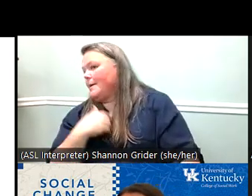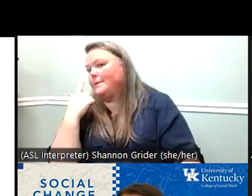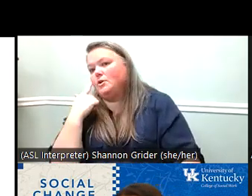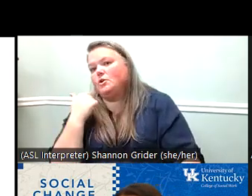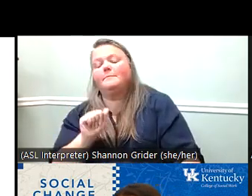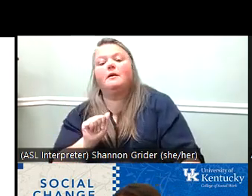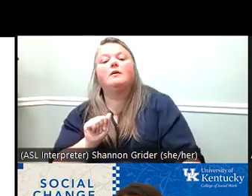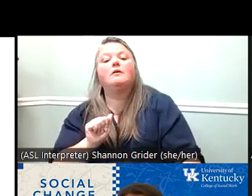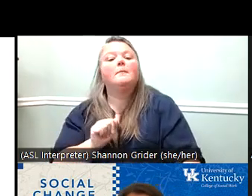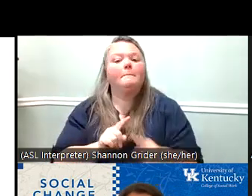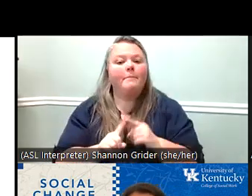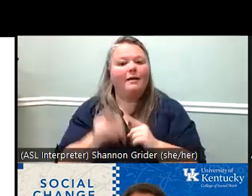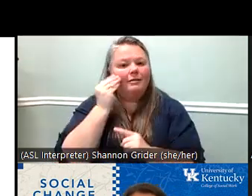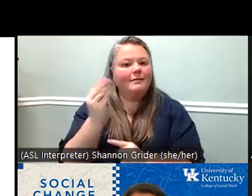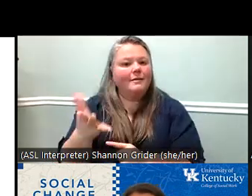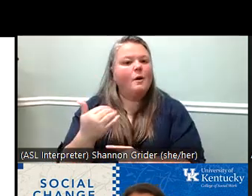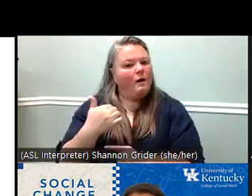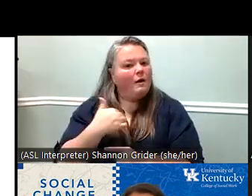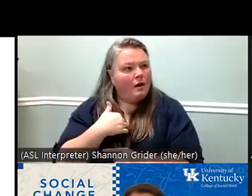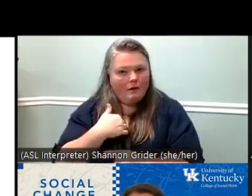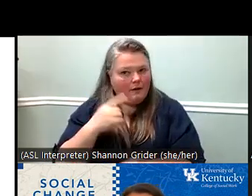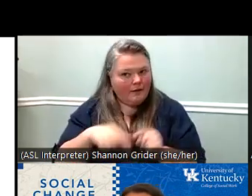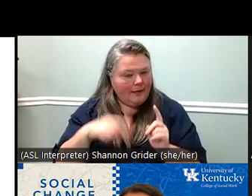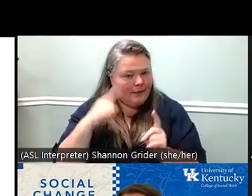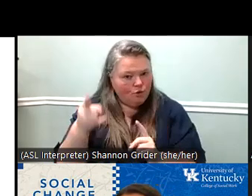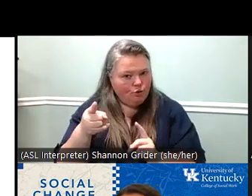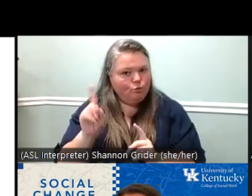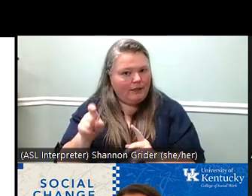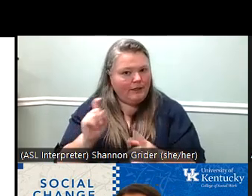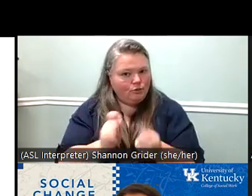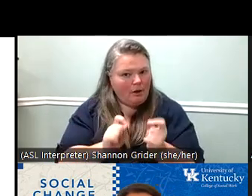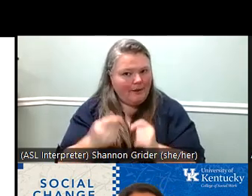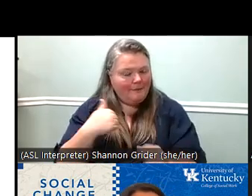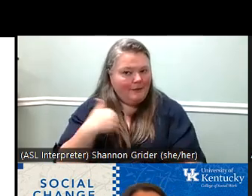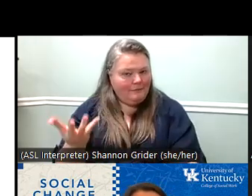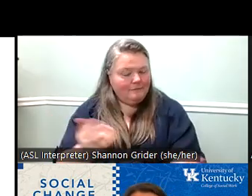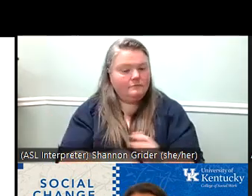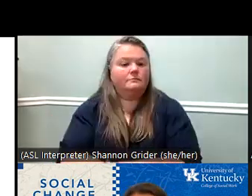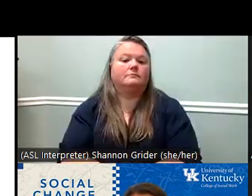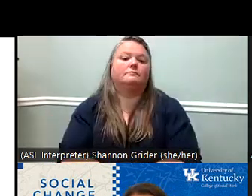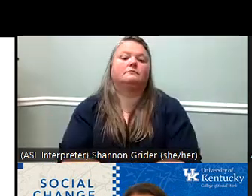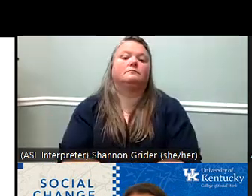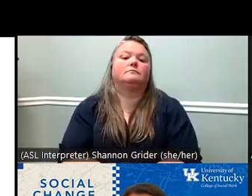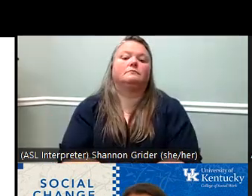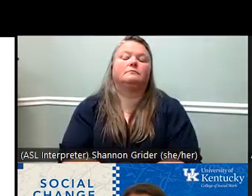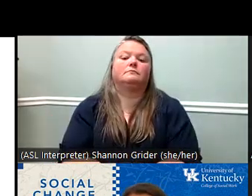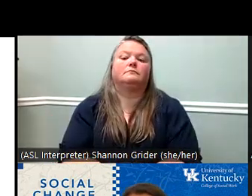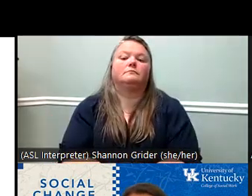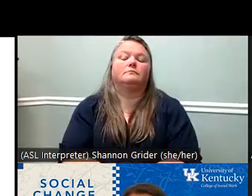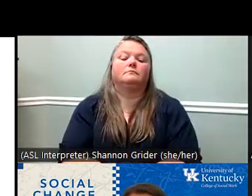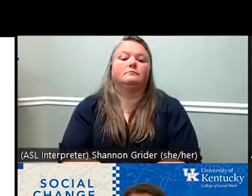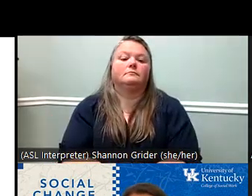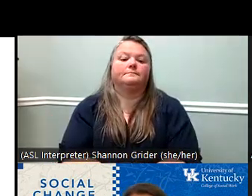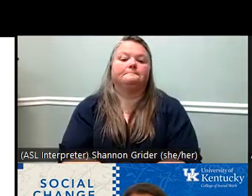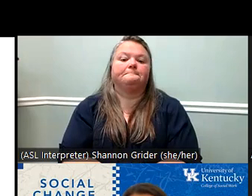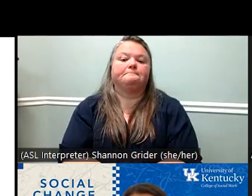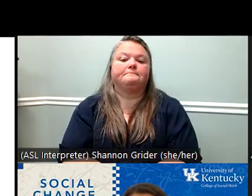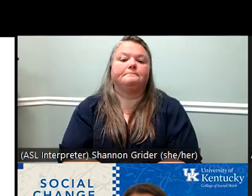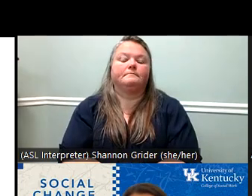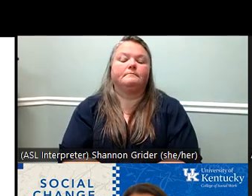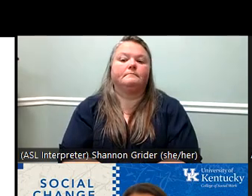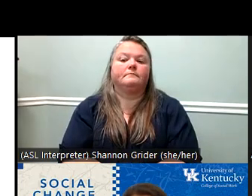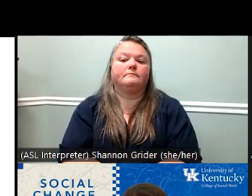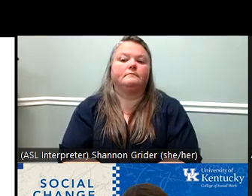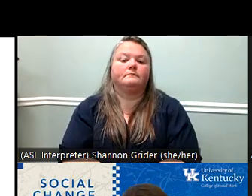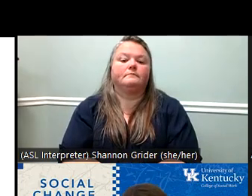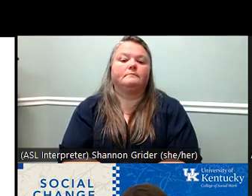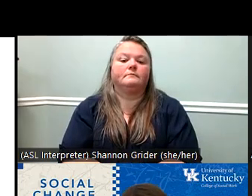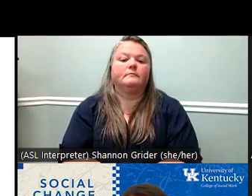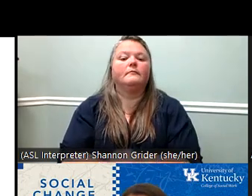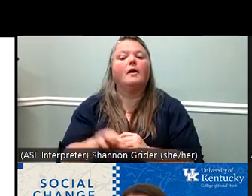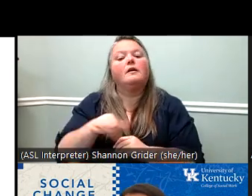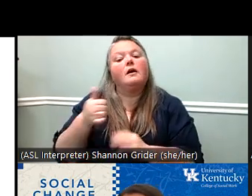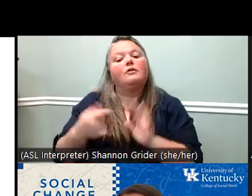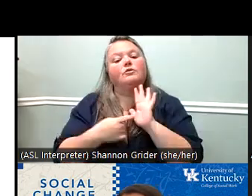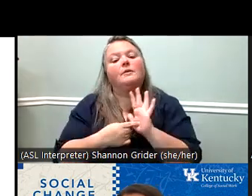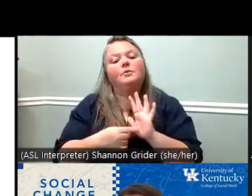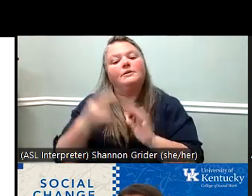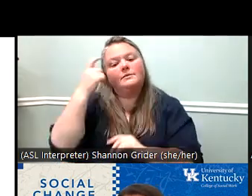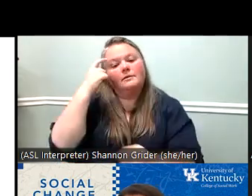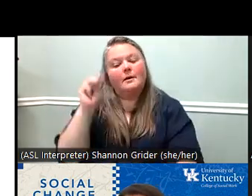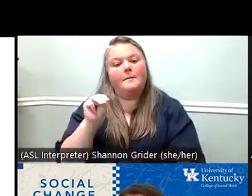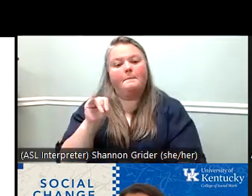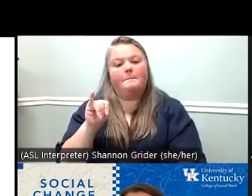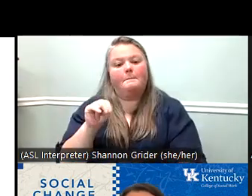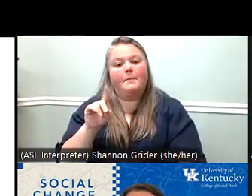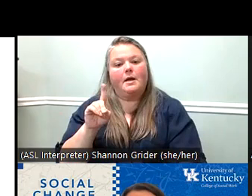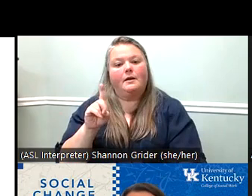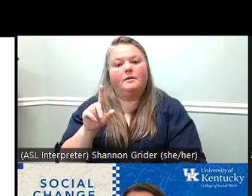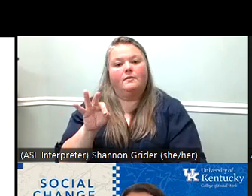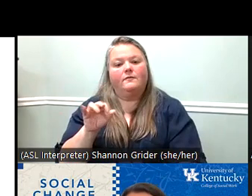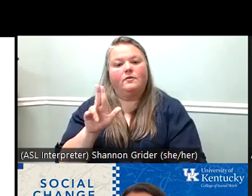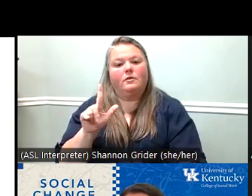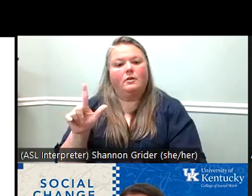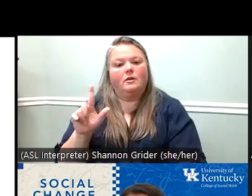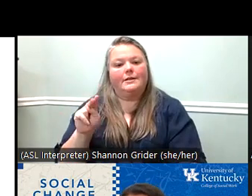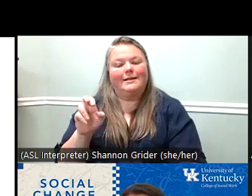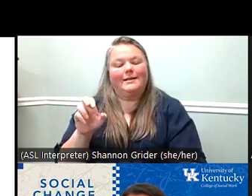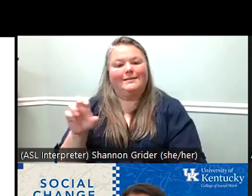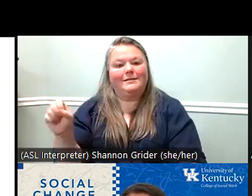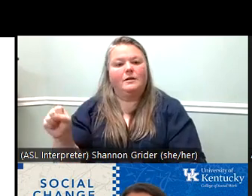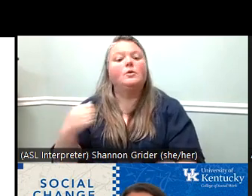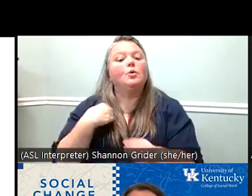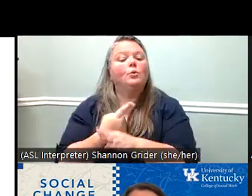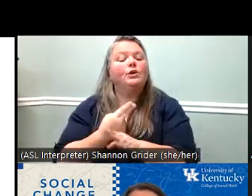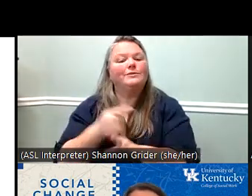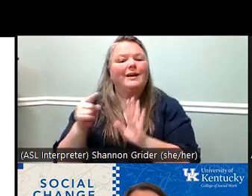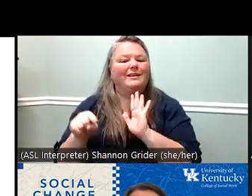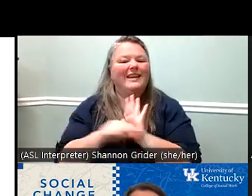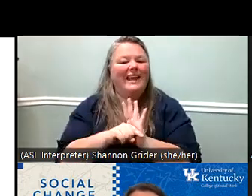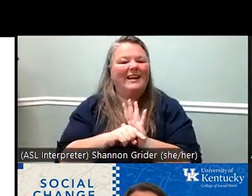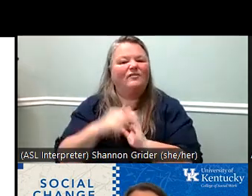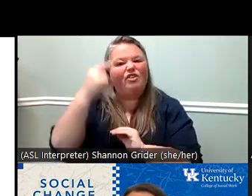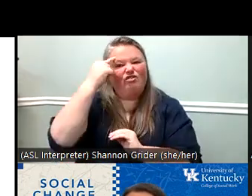EXPERIENCING THE SAME THING IS POWERFUL. HERE'S ANOTHER EXAMPLE. BECOMING MORE ASSERTED ABOUT ADVOCATING FOR MYSELF, NOT BEING SHY ABOUT PEG PEOPLE I'M HEARING